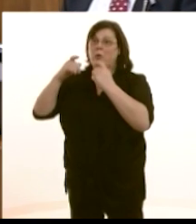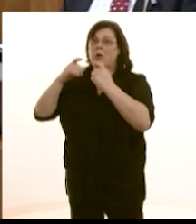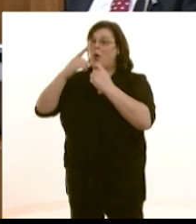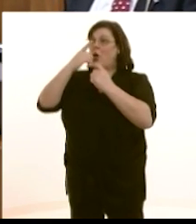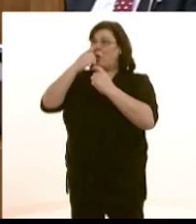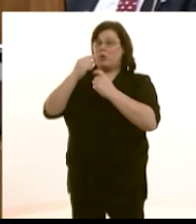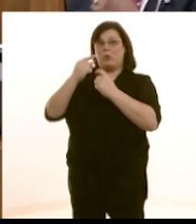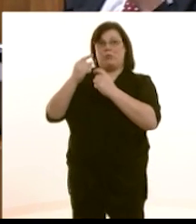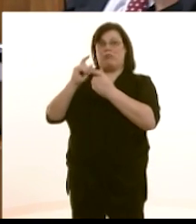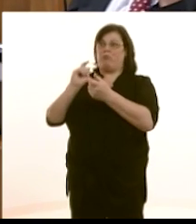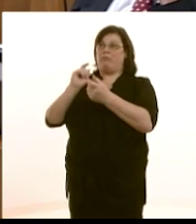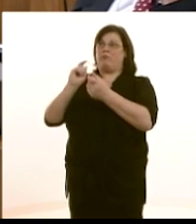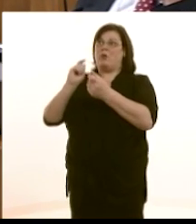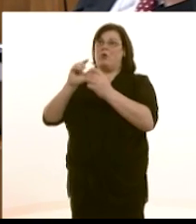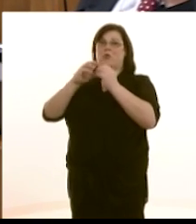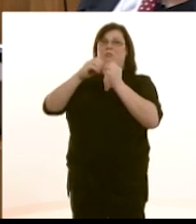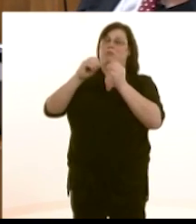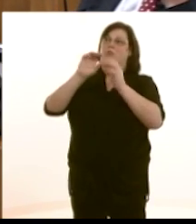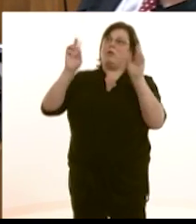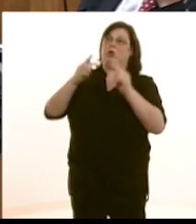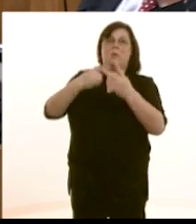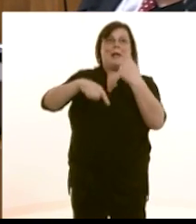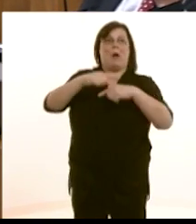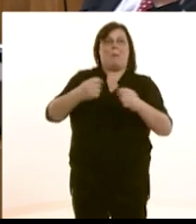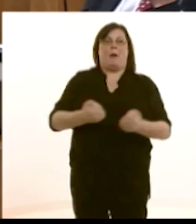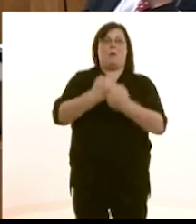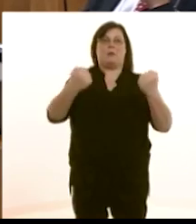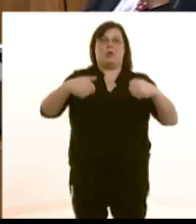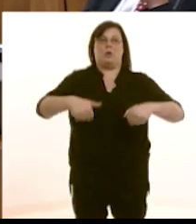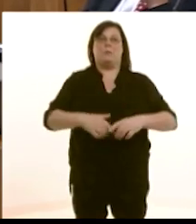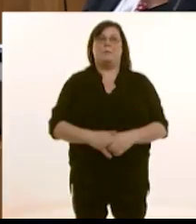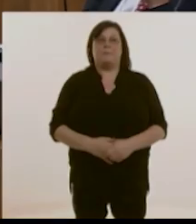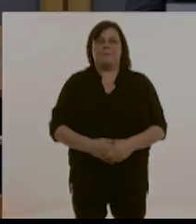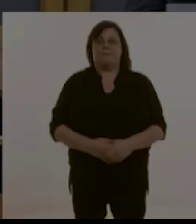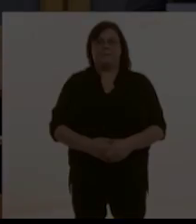of this democratically elected Assembly.